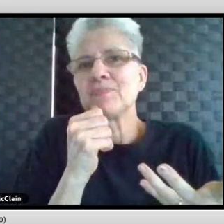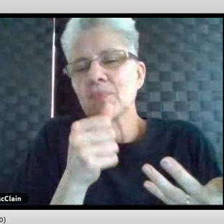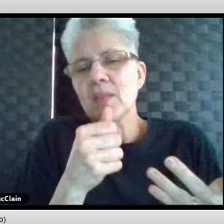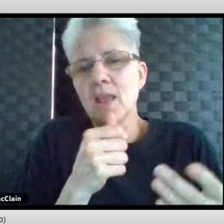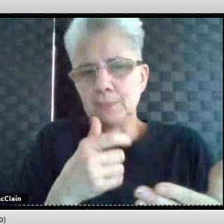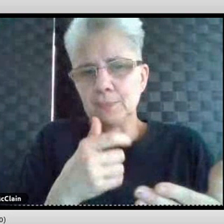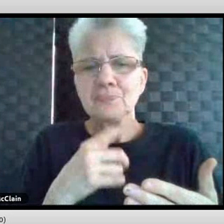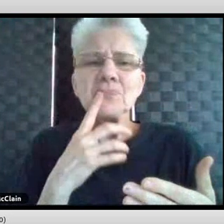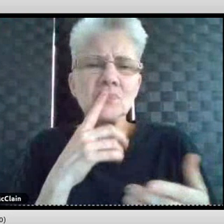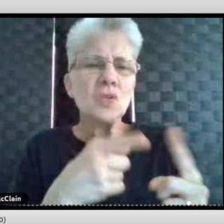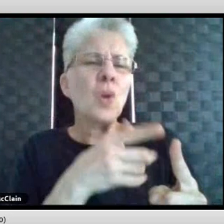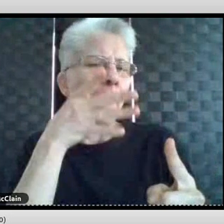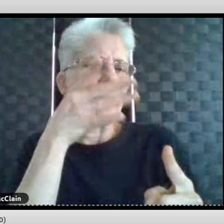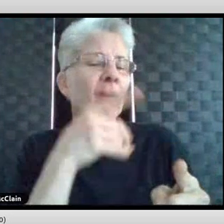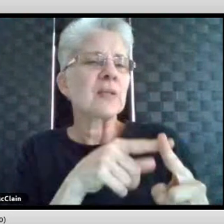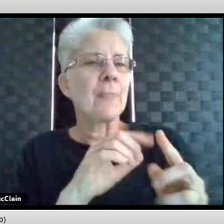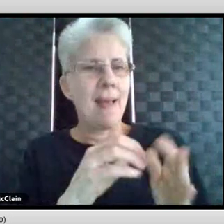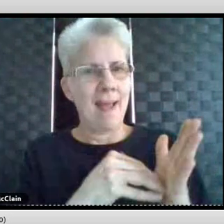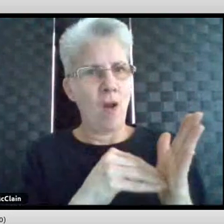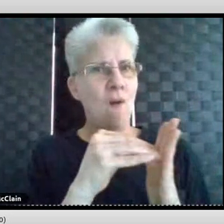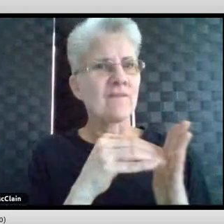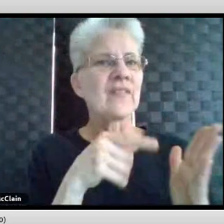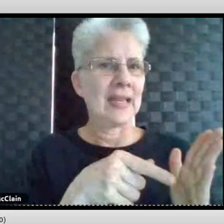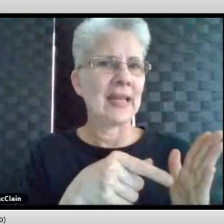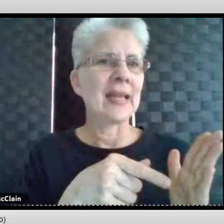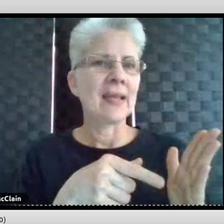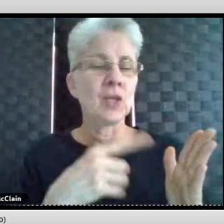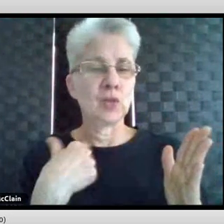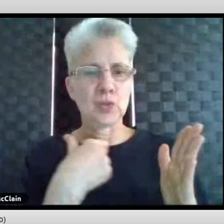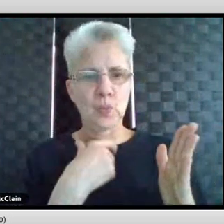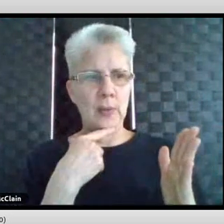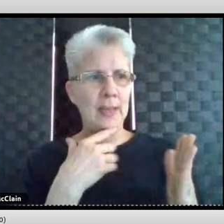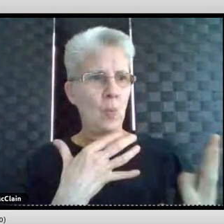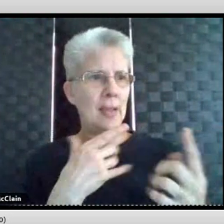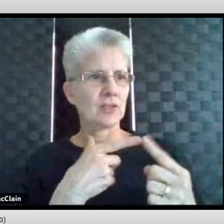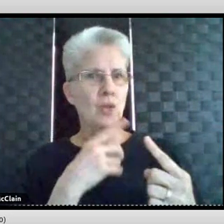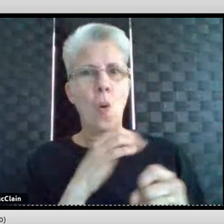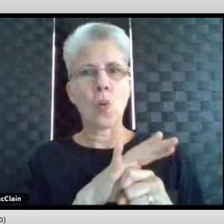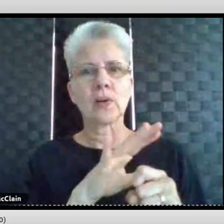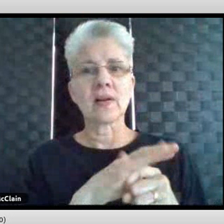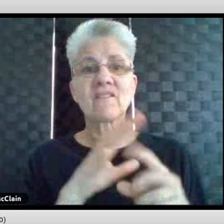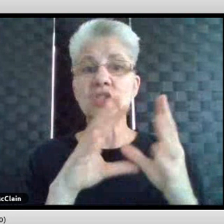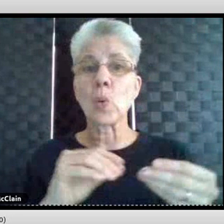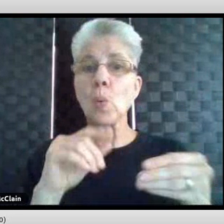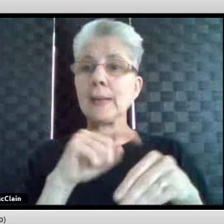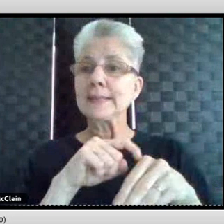You're gonna go to the parent. But how often do we wait until they're old enough for Storytime.